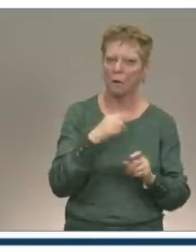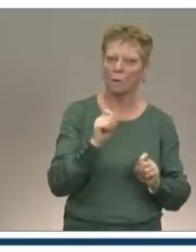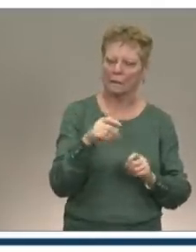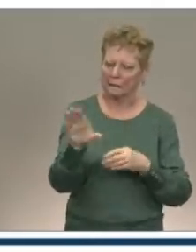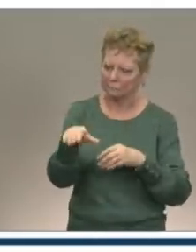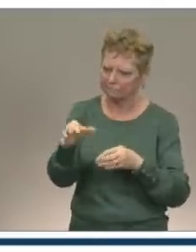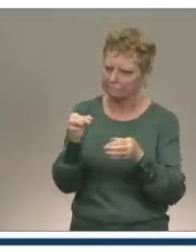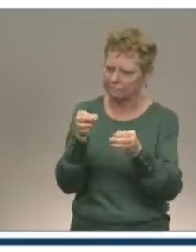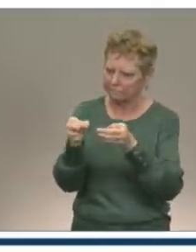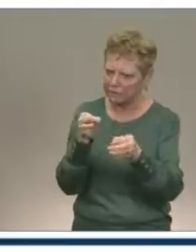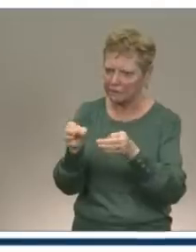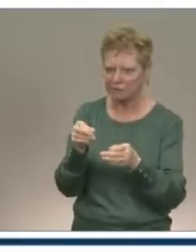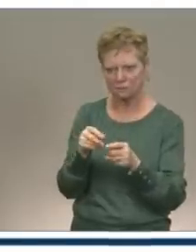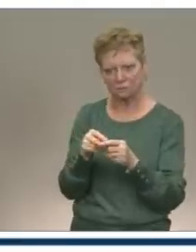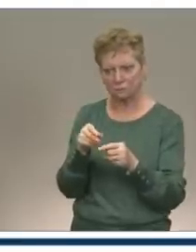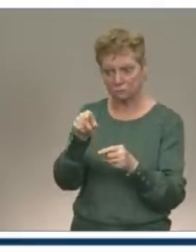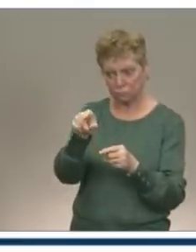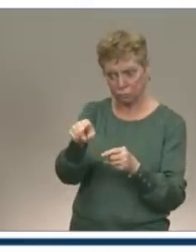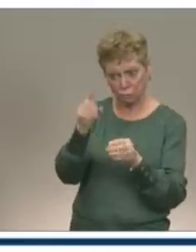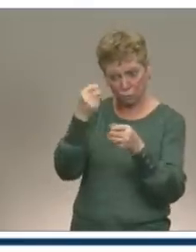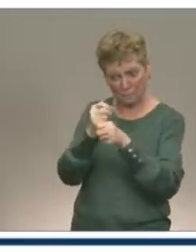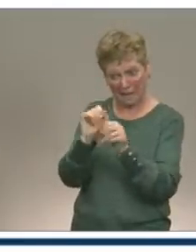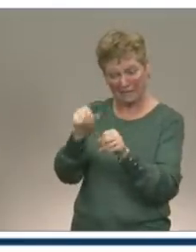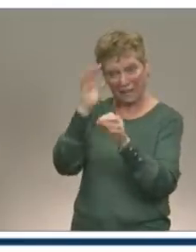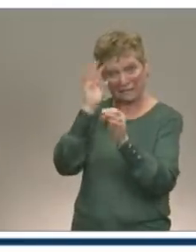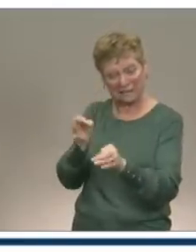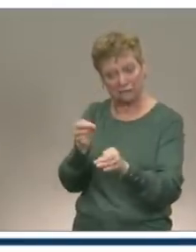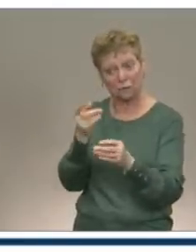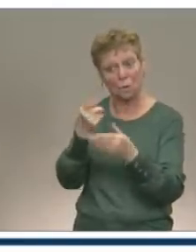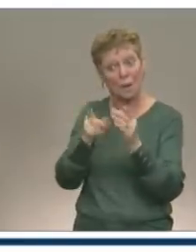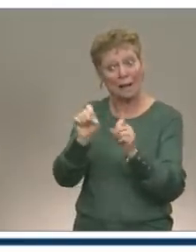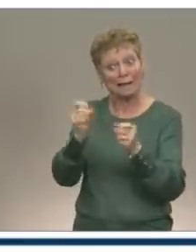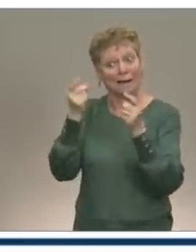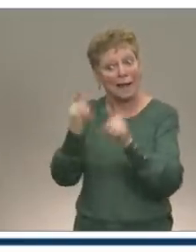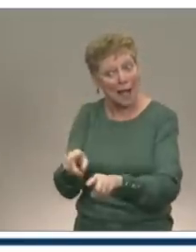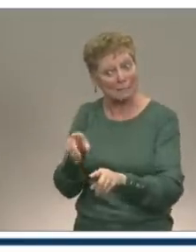the implications of the choice they're making but again at the end of the day i'd much rather they